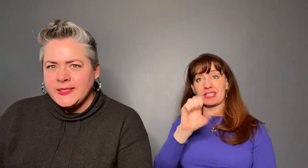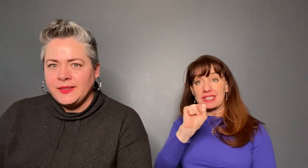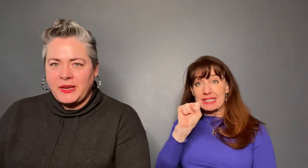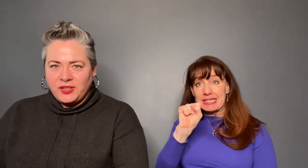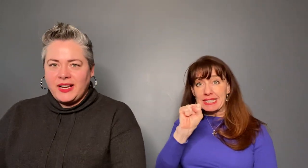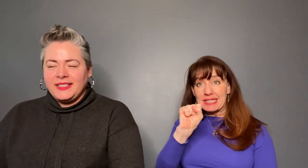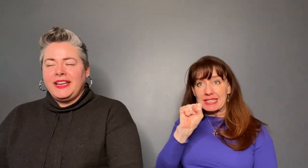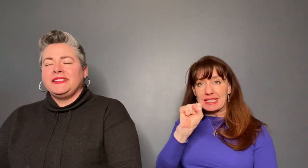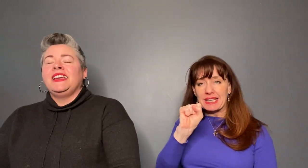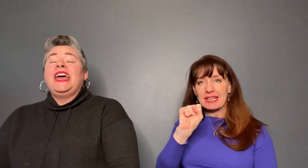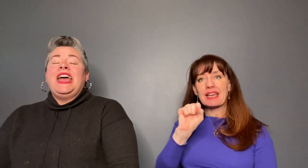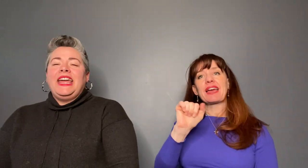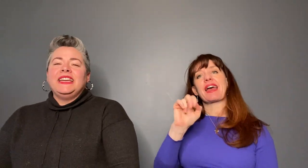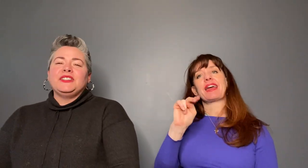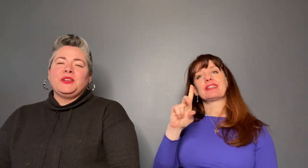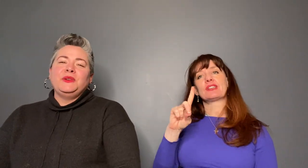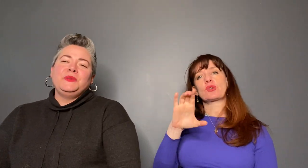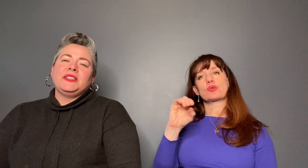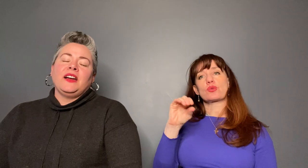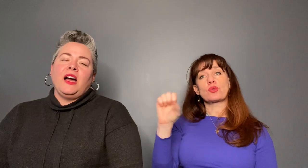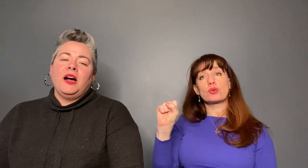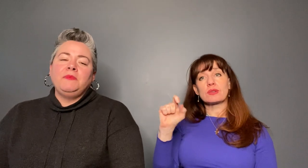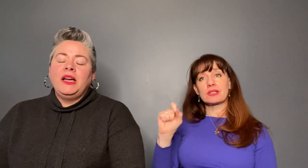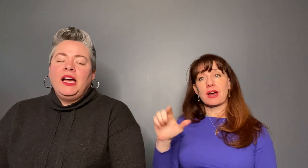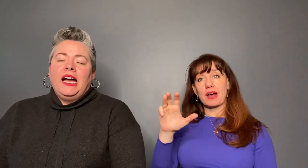www.thistlesandcoos.com. We're